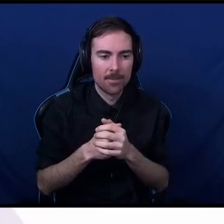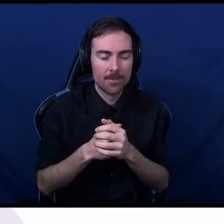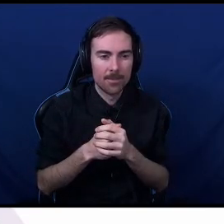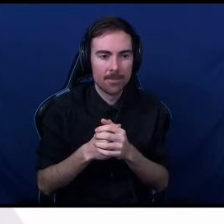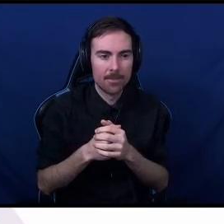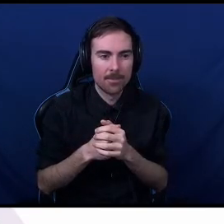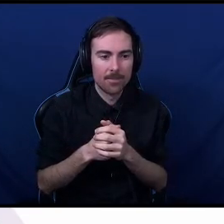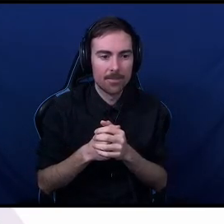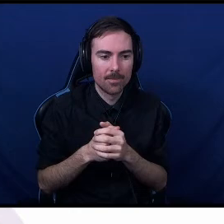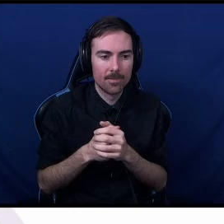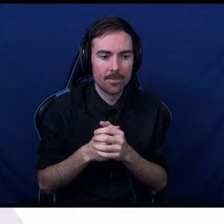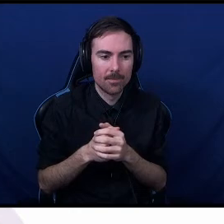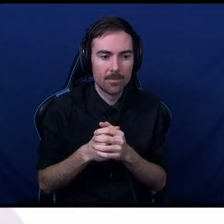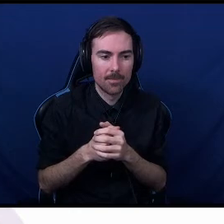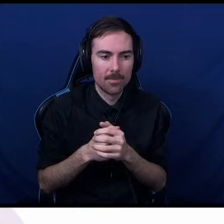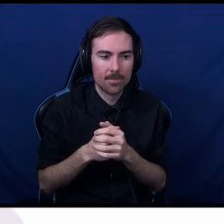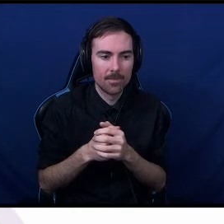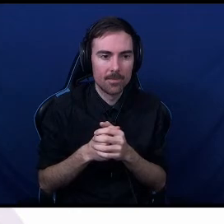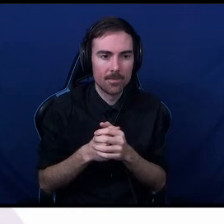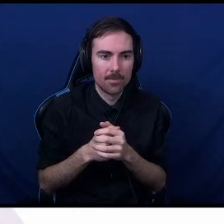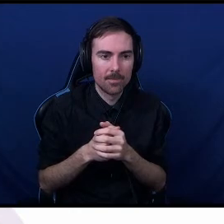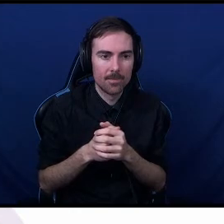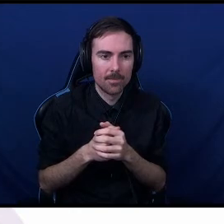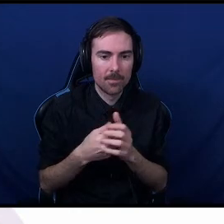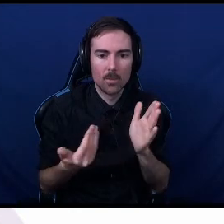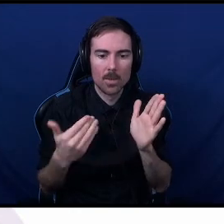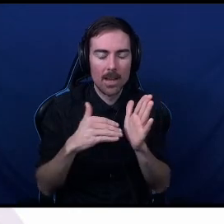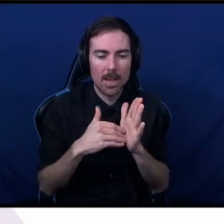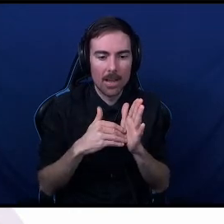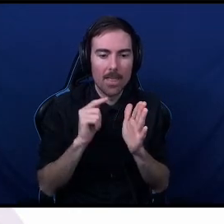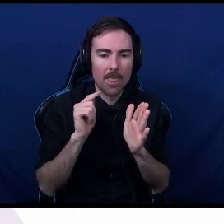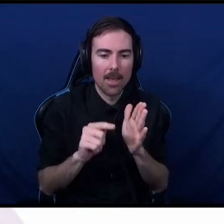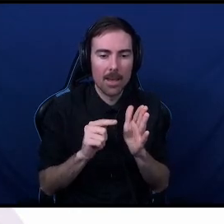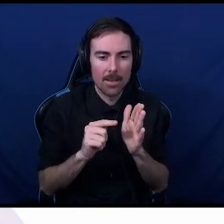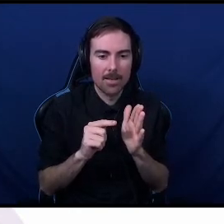think that we need to kind of add that element into into this kind of di conversation.